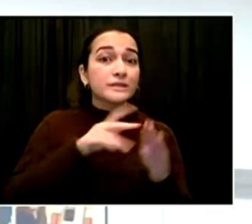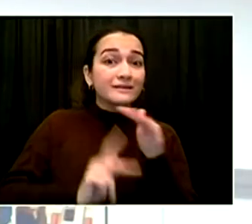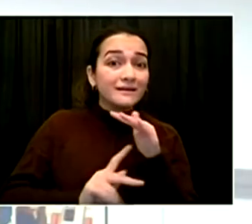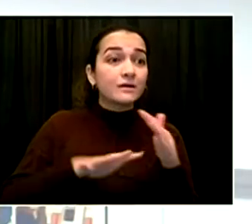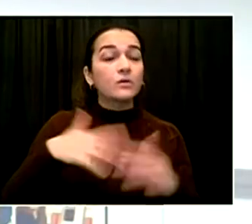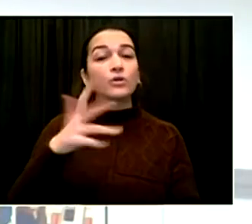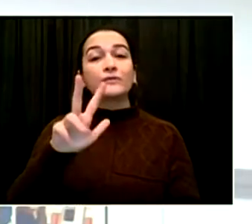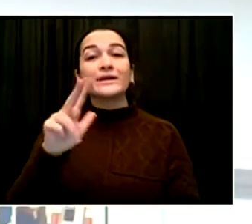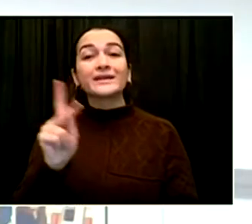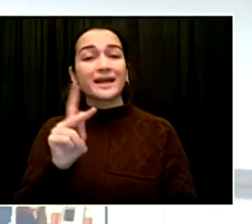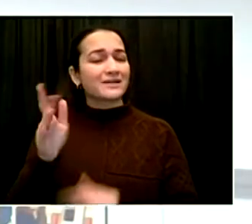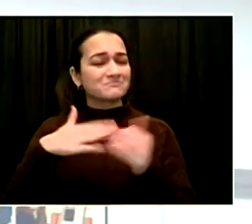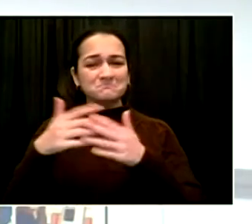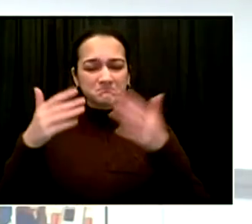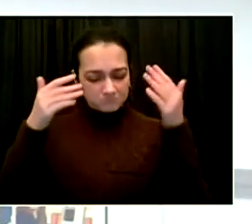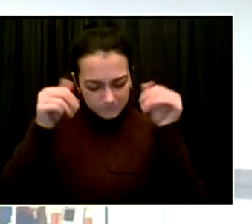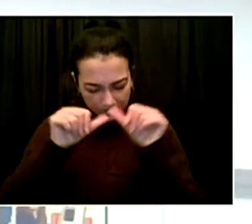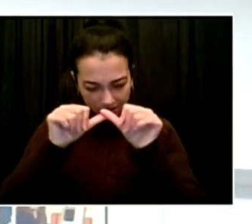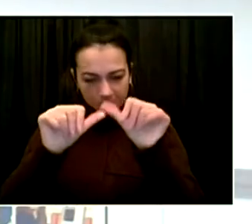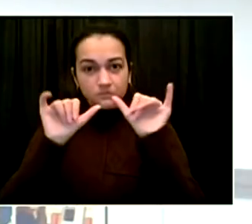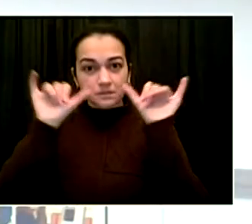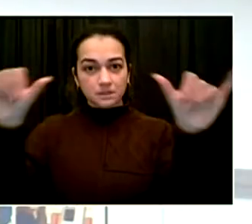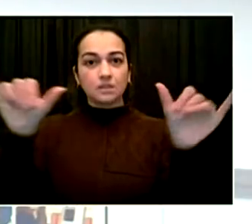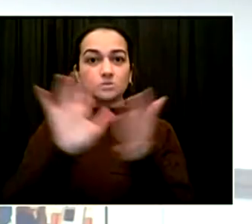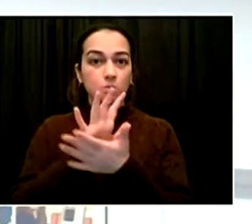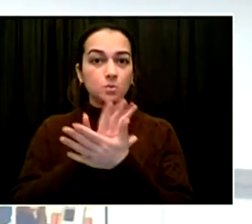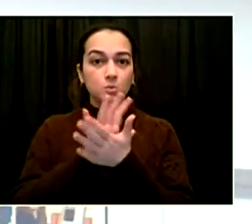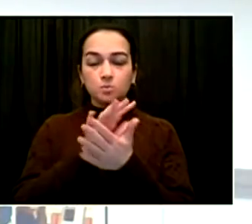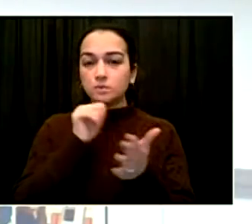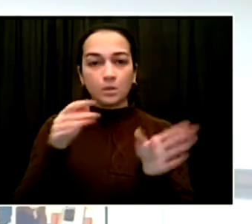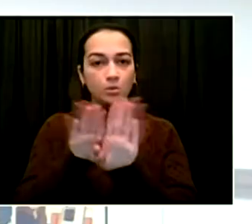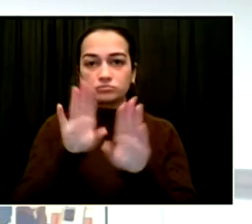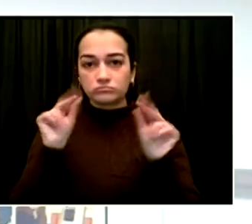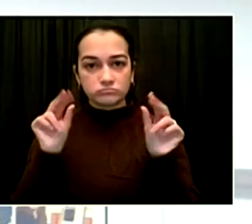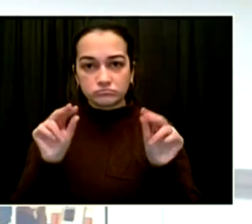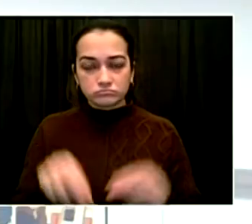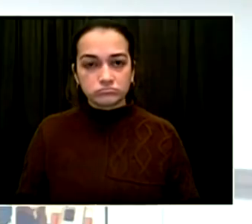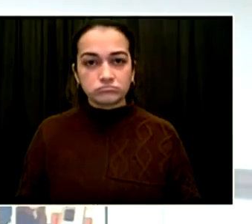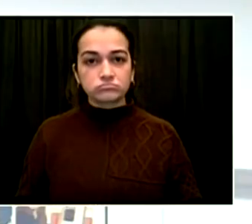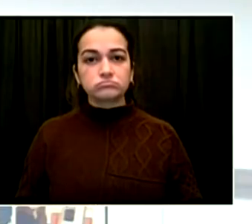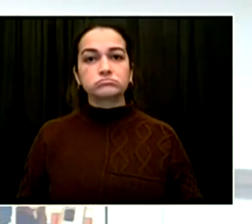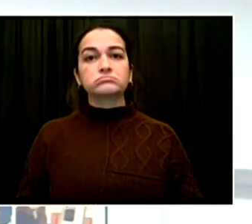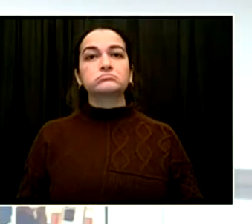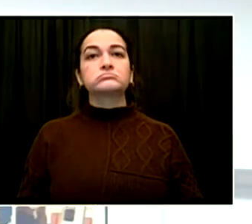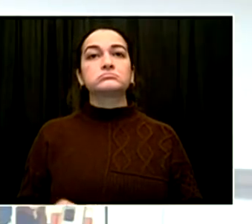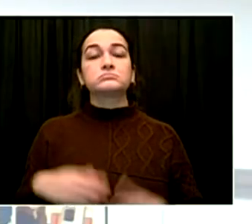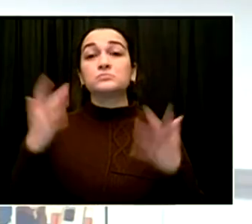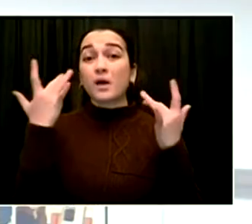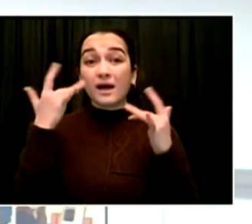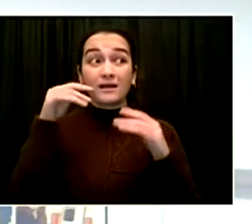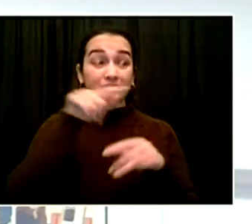TO CONTINUE SENDING CHILDREN TO SCHOOL INCLUDING PRE-K AND DAY CARE.